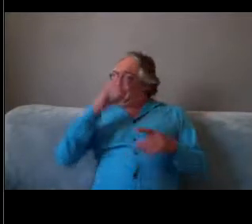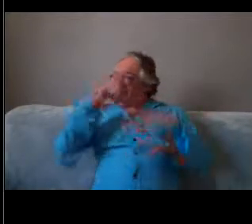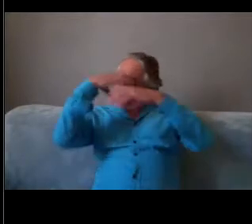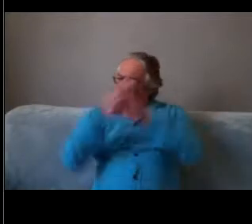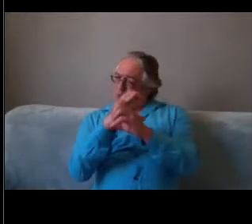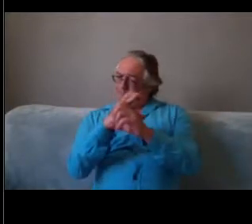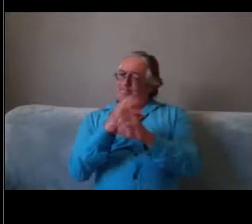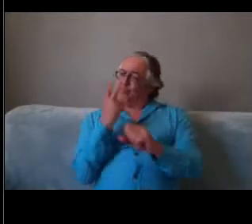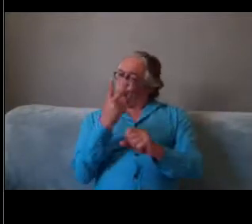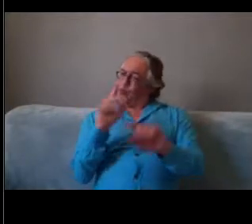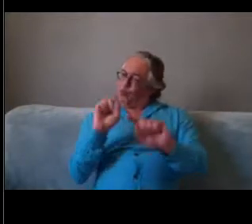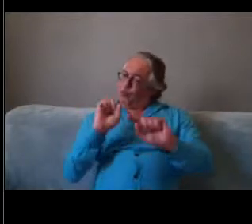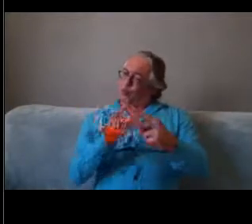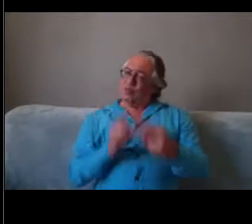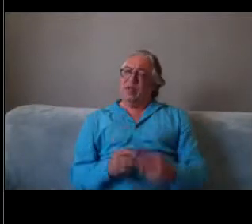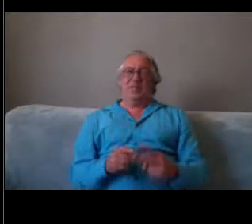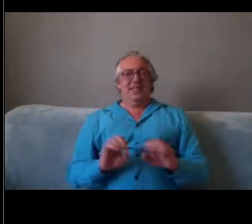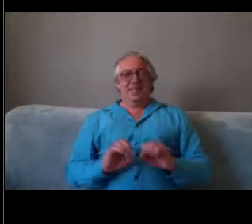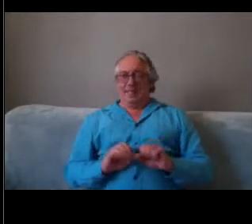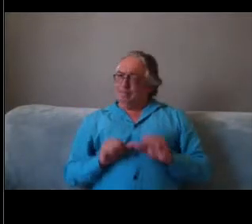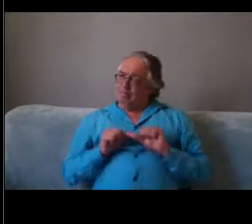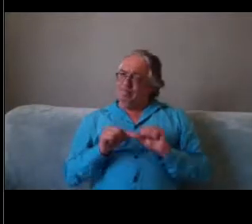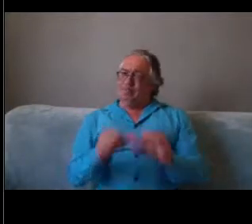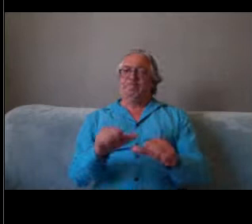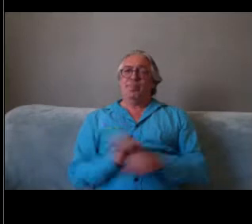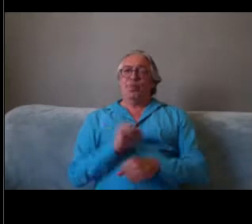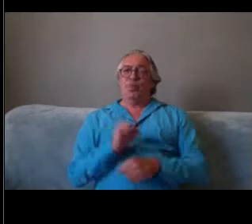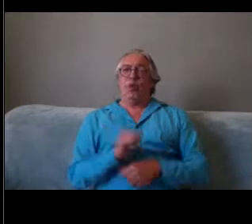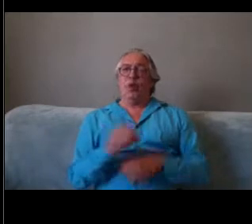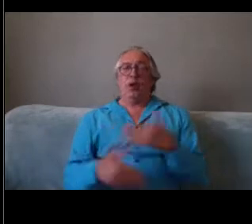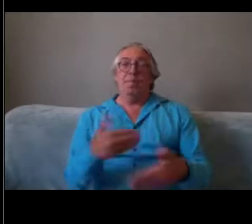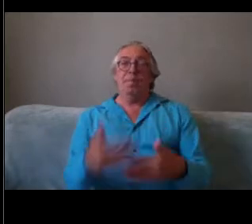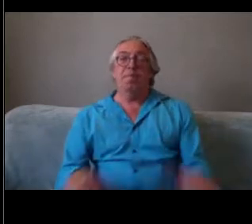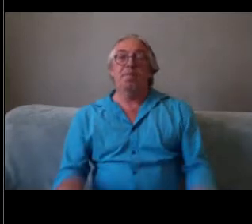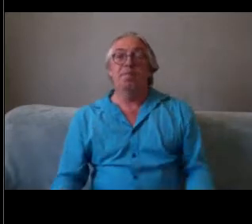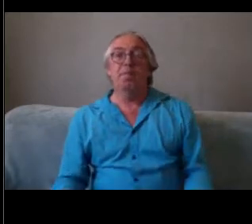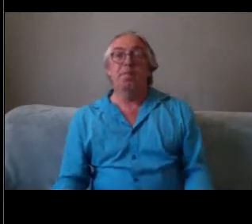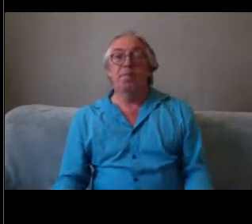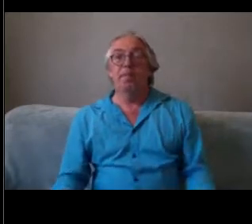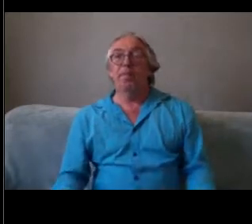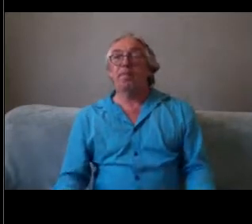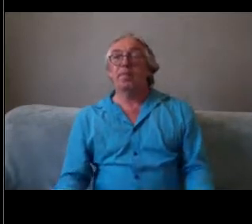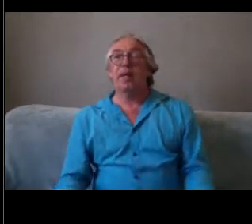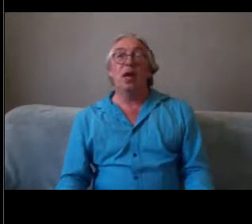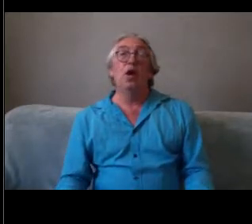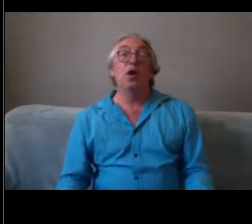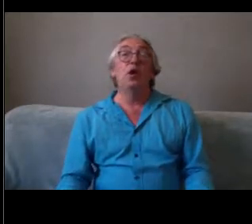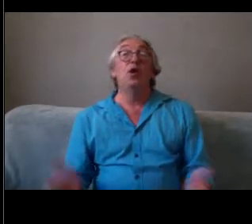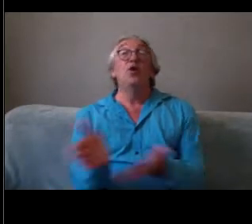Kamil, the flour floor is to you. If you could in three minutes, that would be great. Thank you so much.